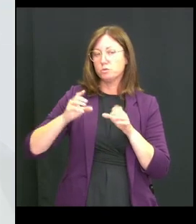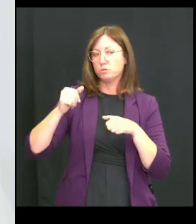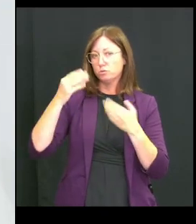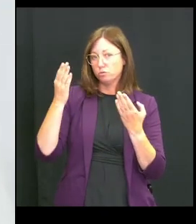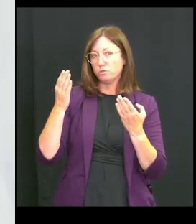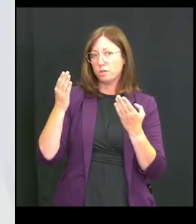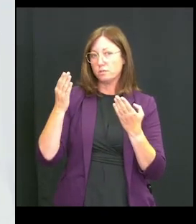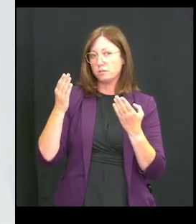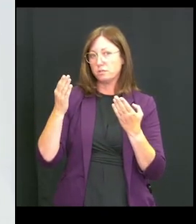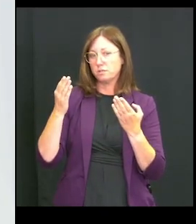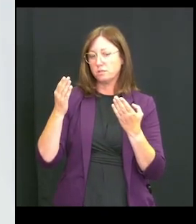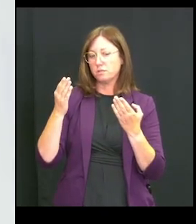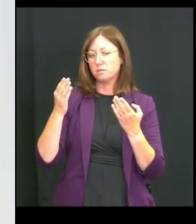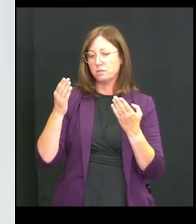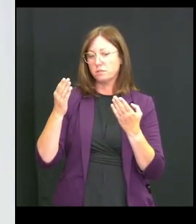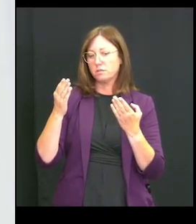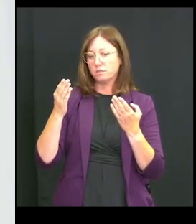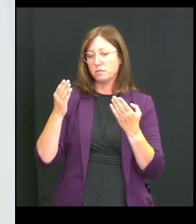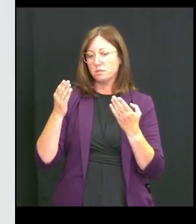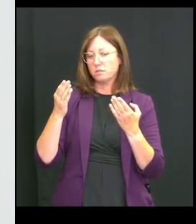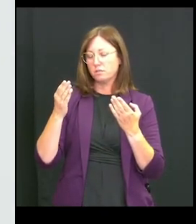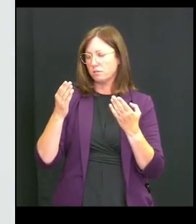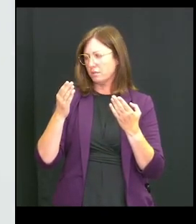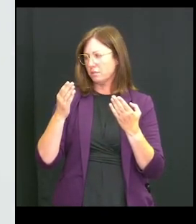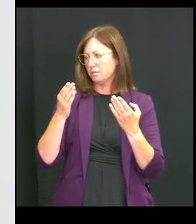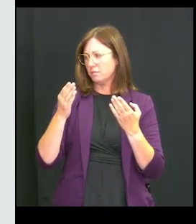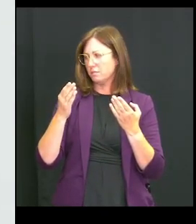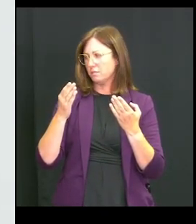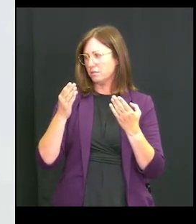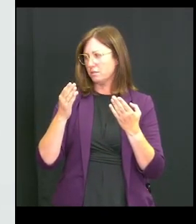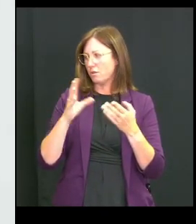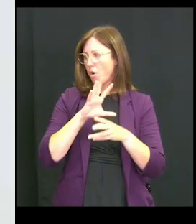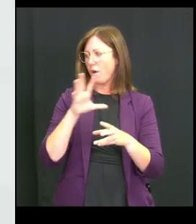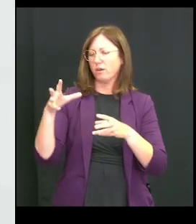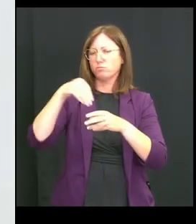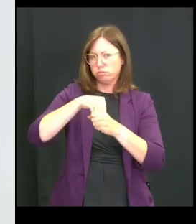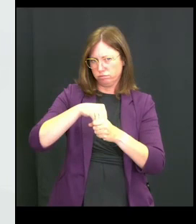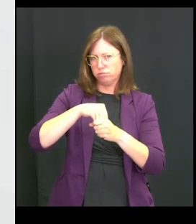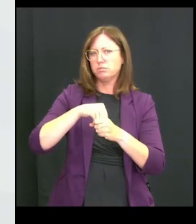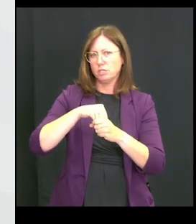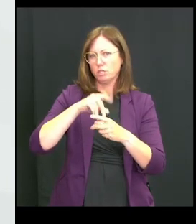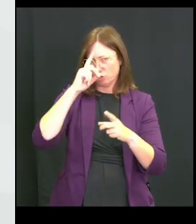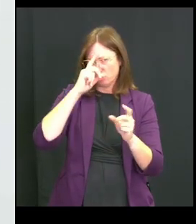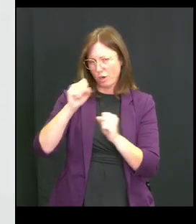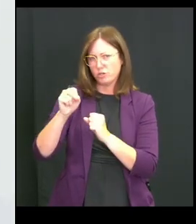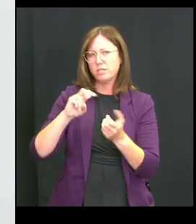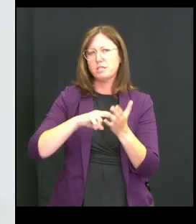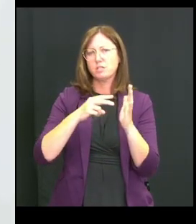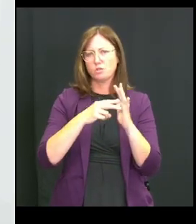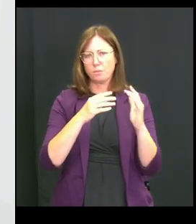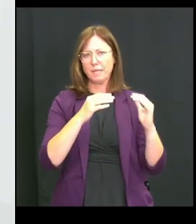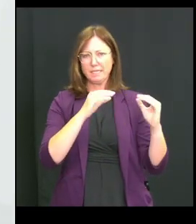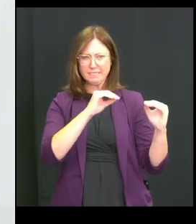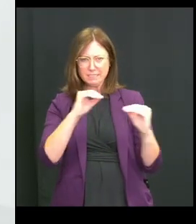that all inculcation strategies work at combating misinformation. What those are, is basically educating people about the strategies